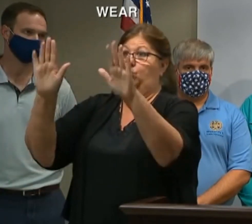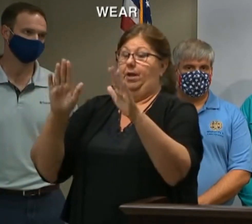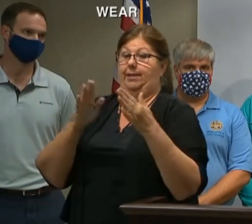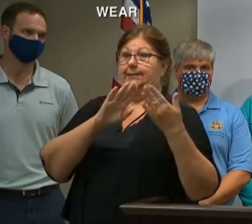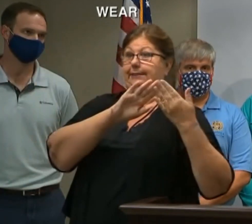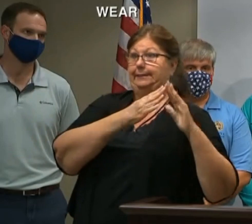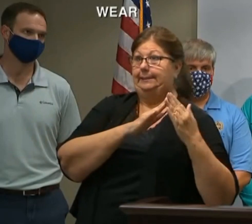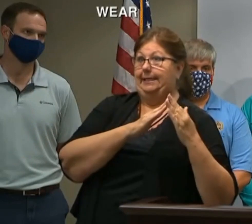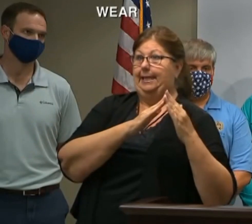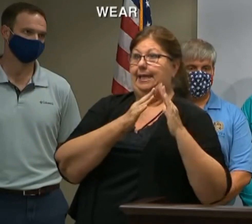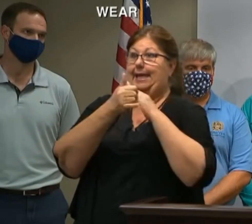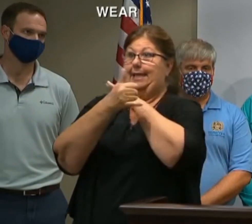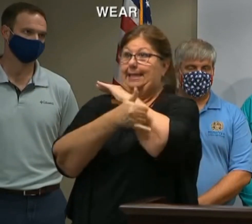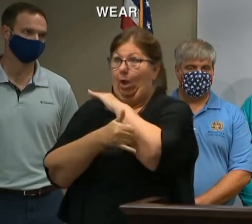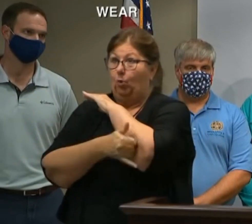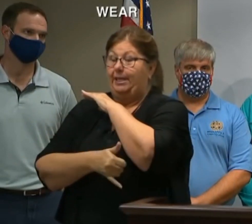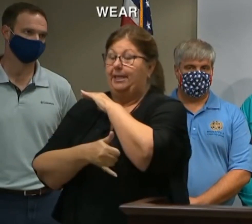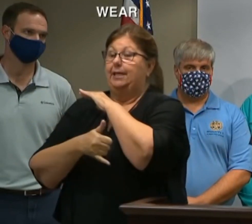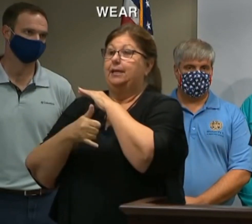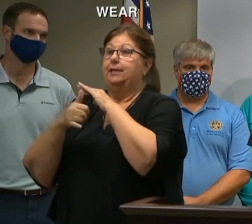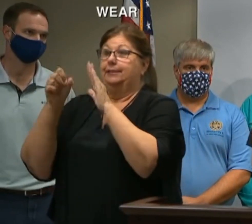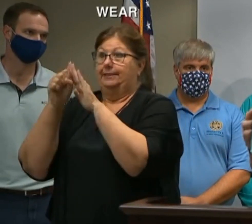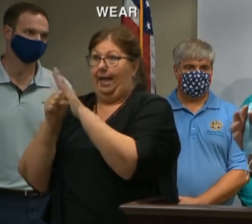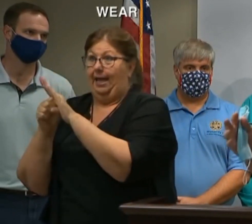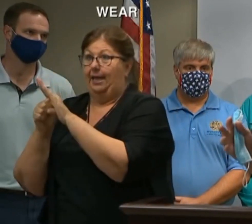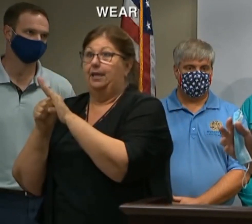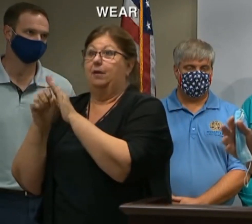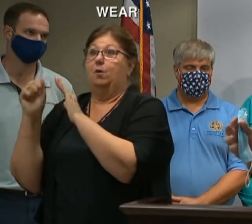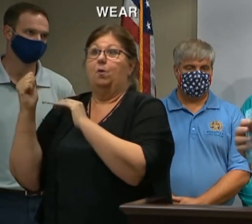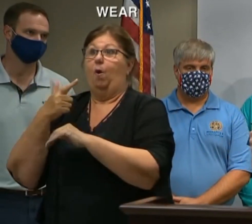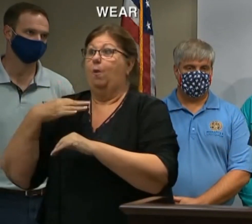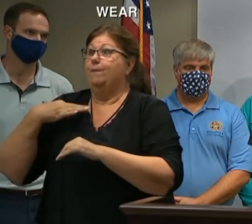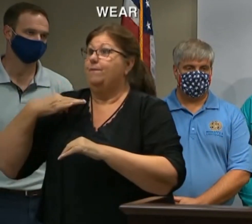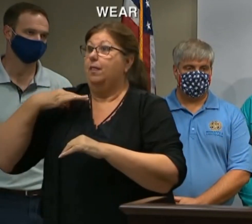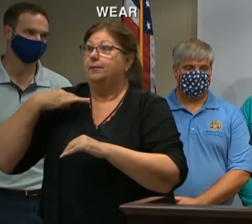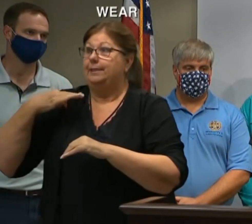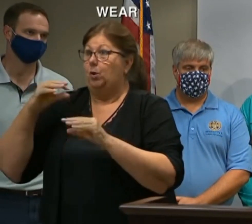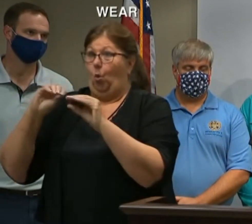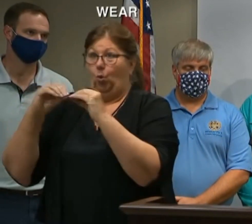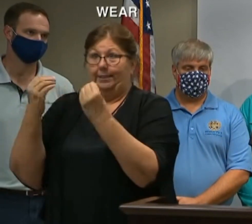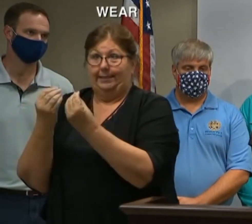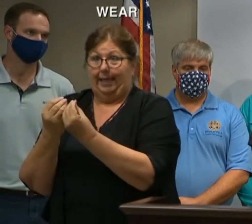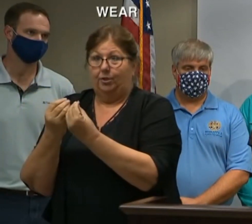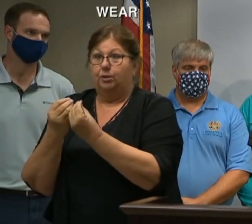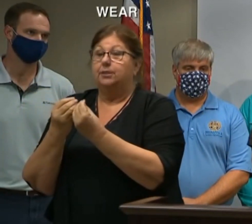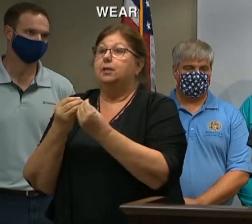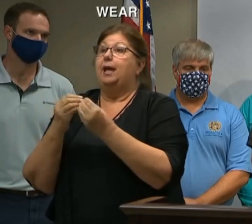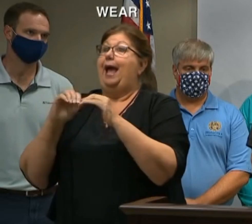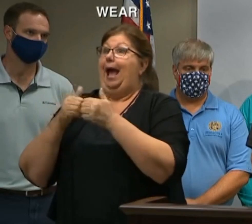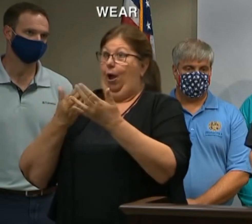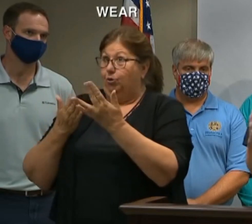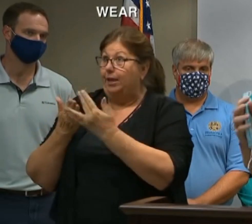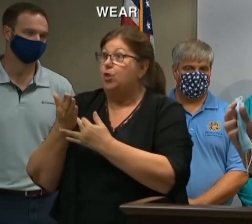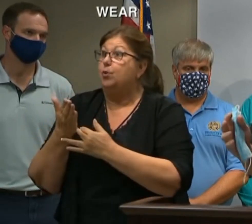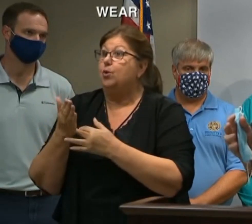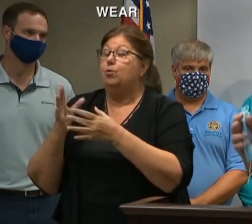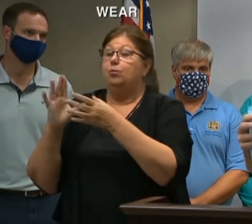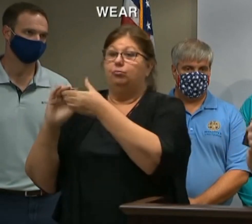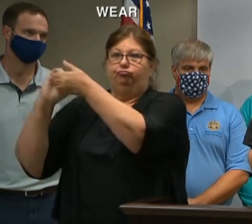to counties to the state all the volunteer organizations the way you get through these disasters is all working together